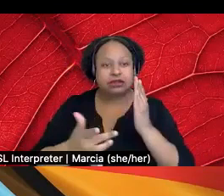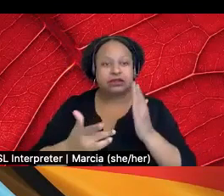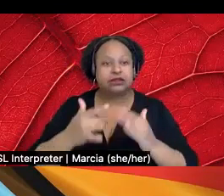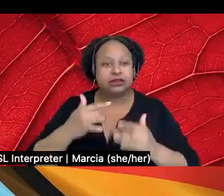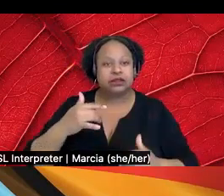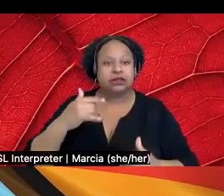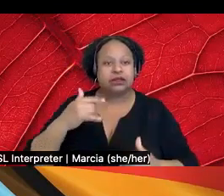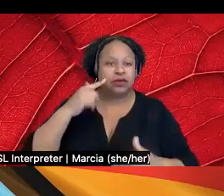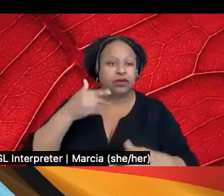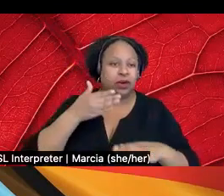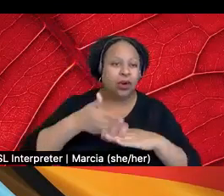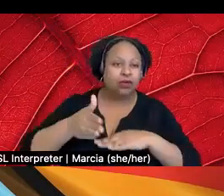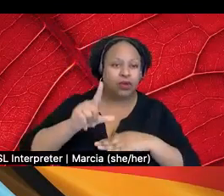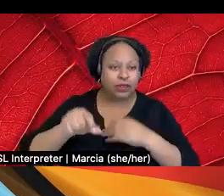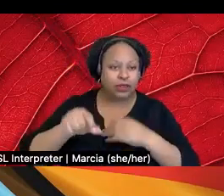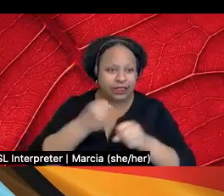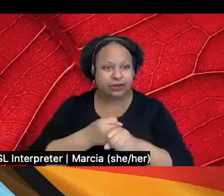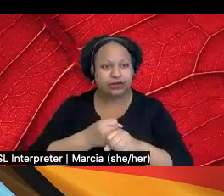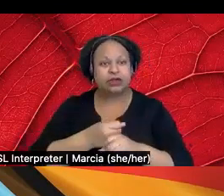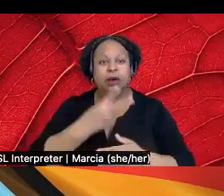Lake comes from AT,